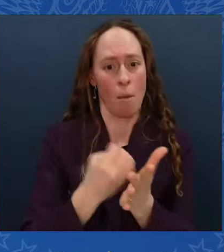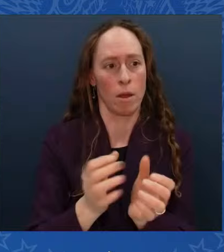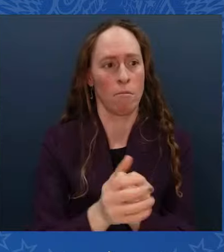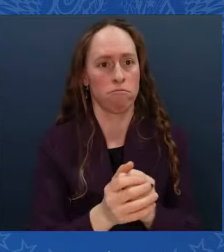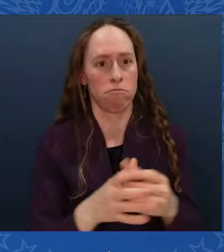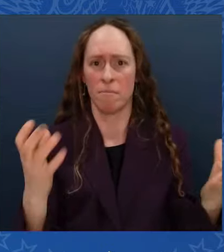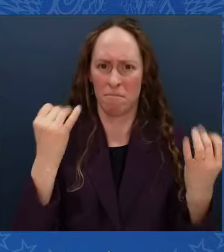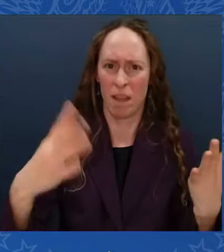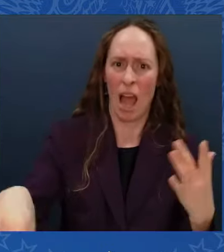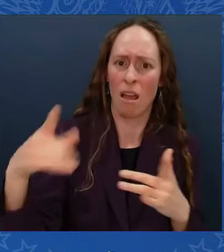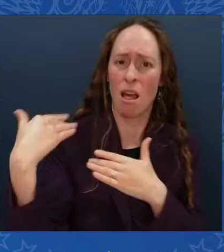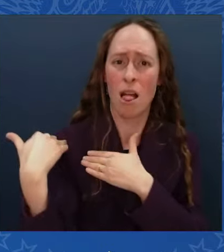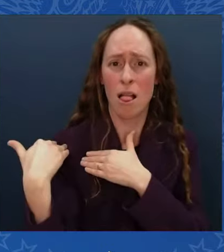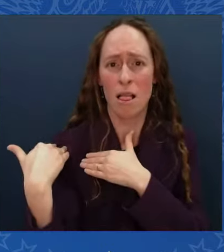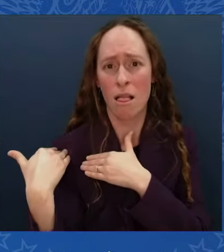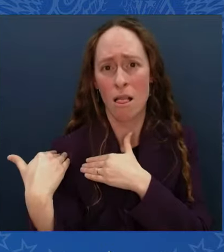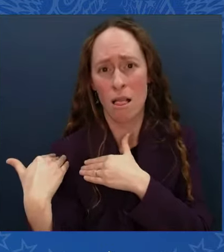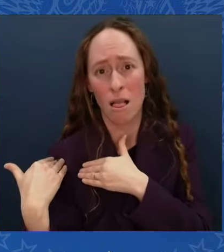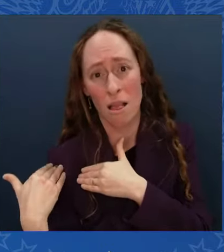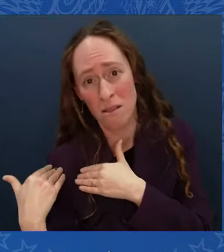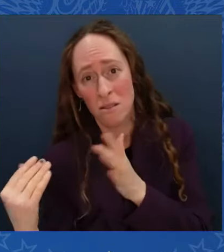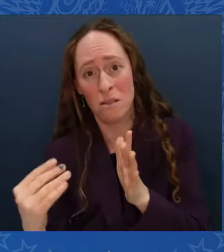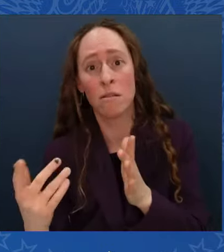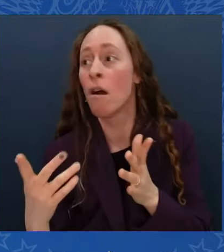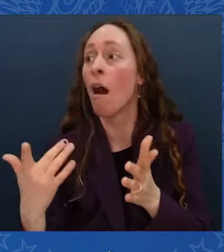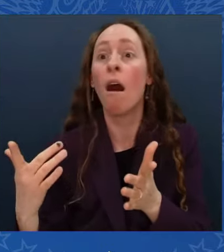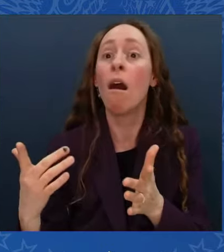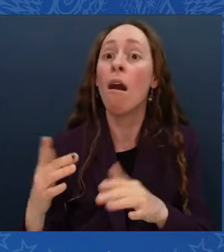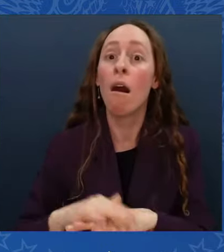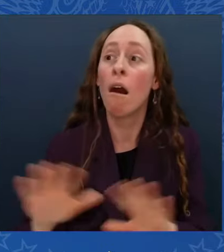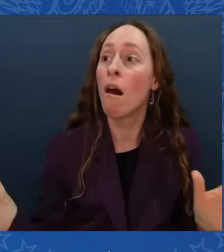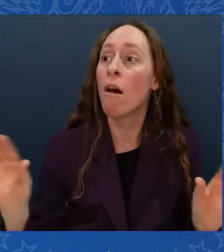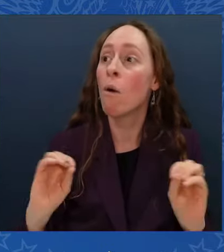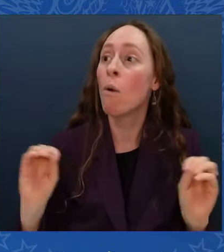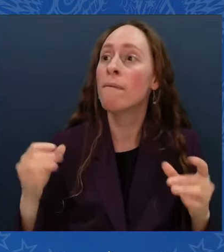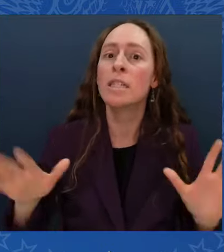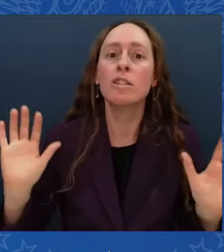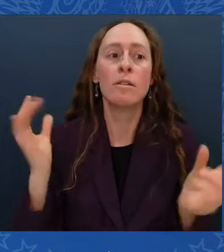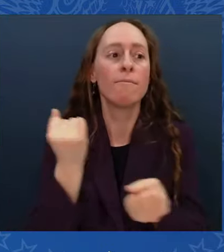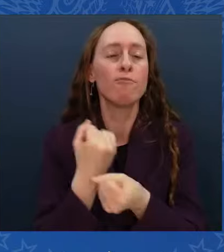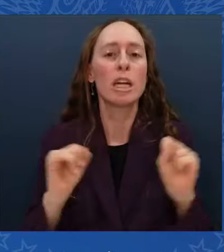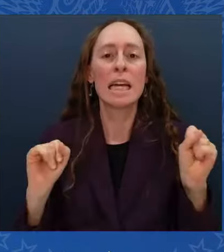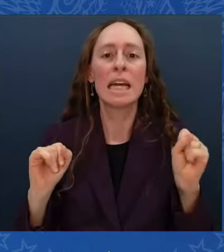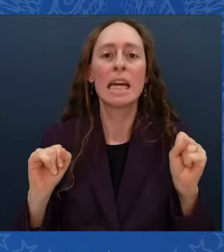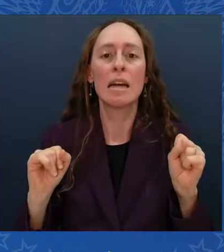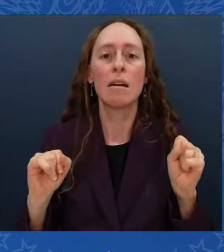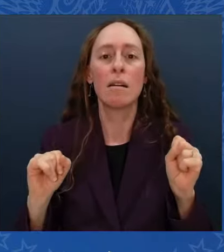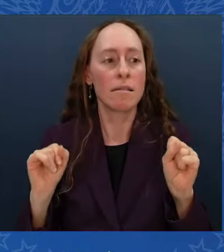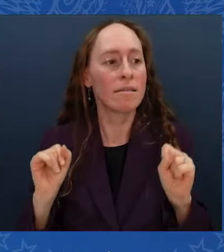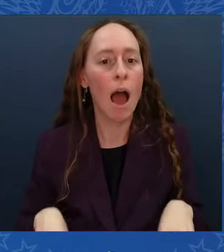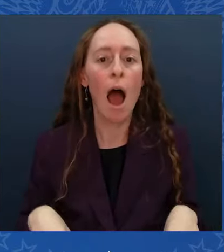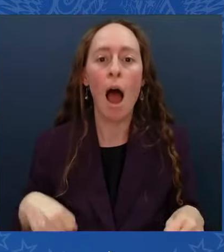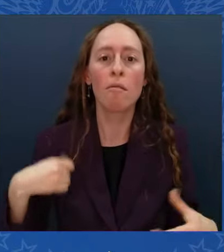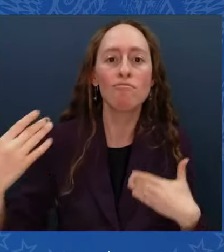it means they can finally get on with their lives instead of getting -- their lives being put on hold. They can think about buying a house,